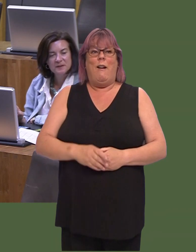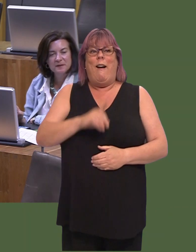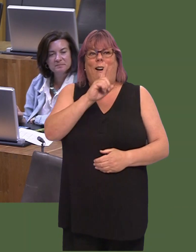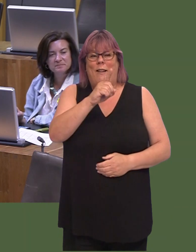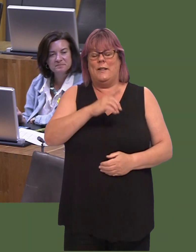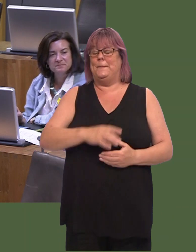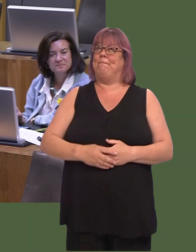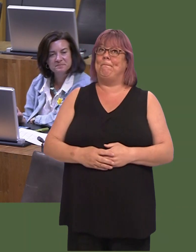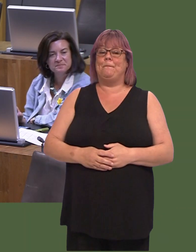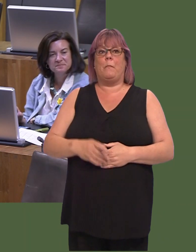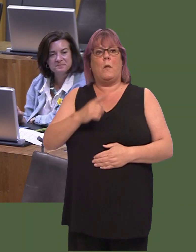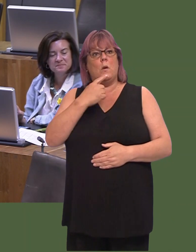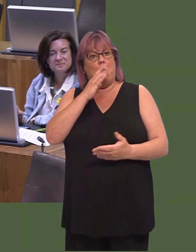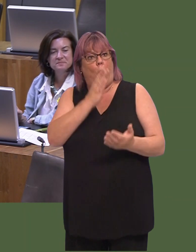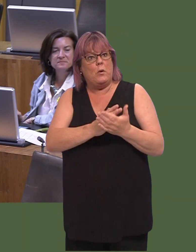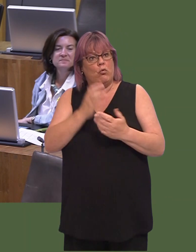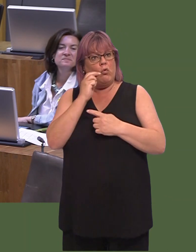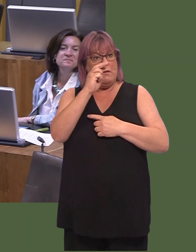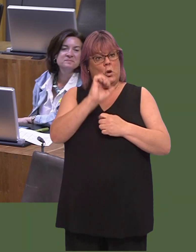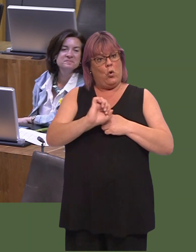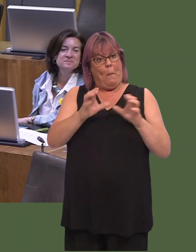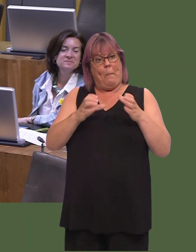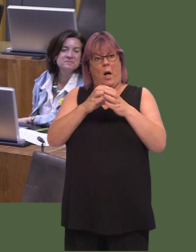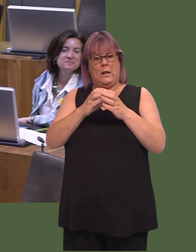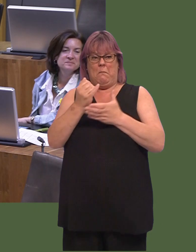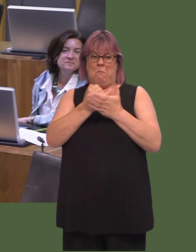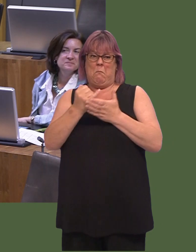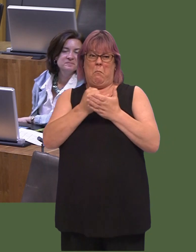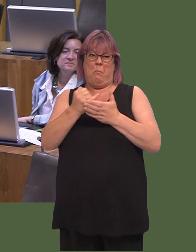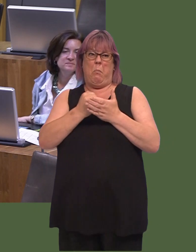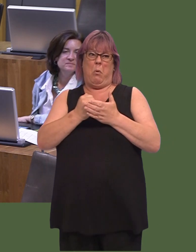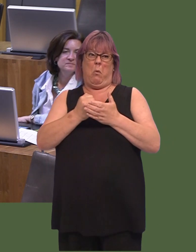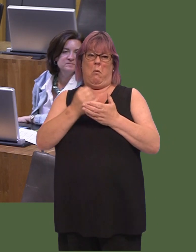Secondly, I have to point out to him, when it comes to promises on transport, his own party has a poor record.